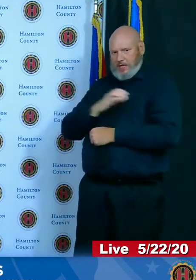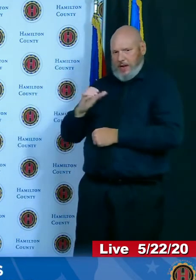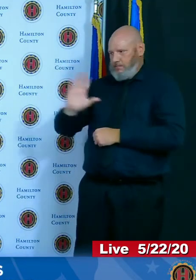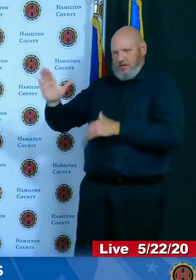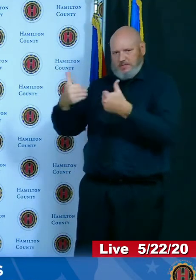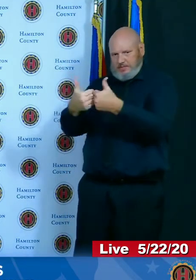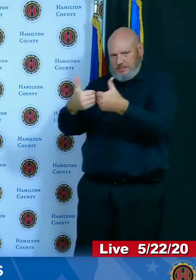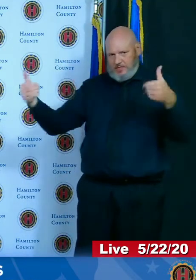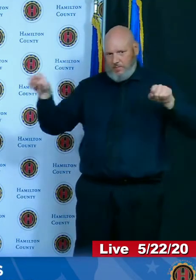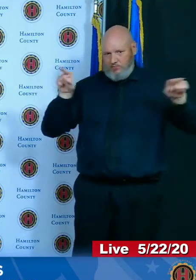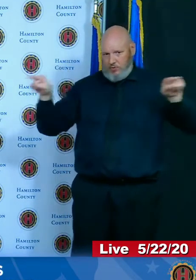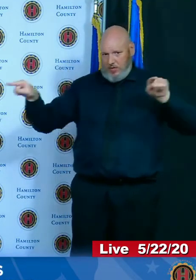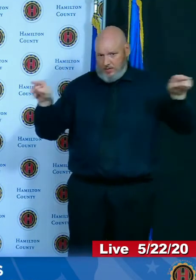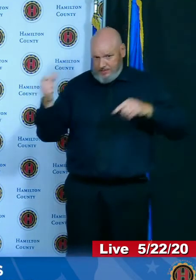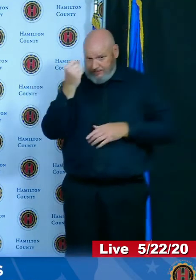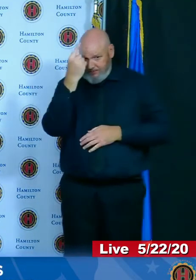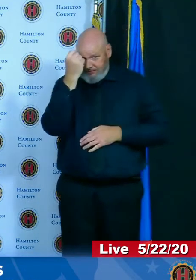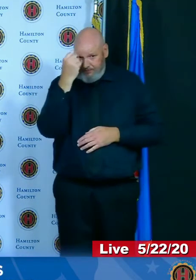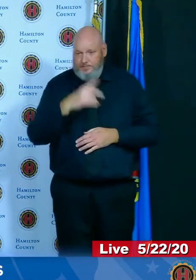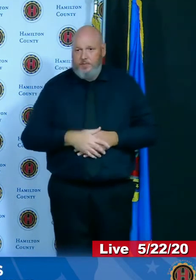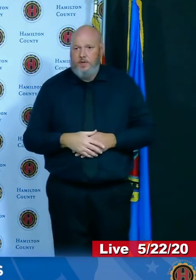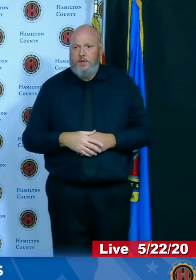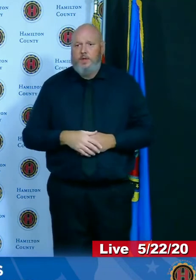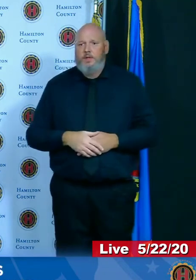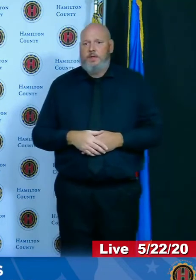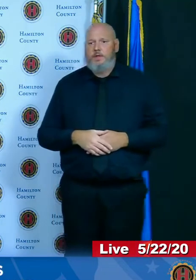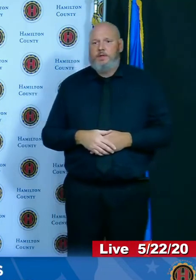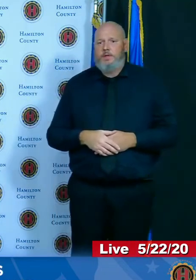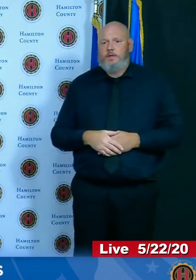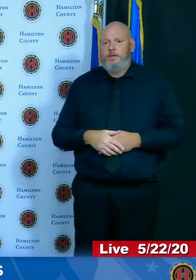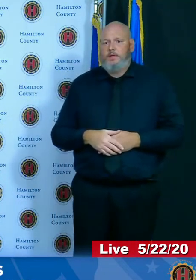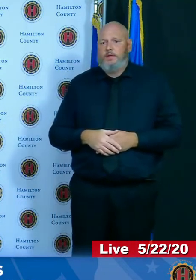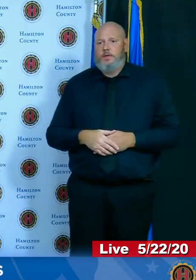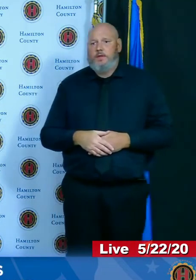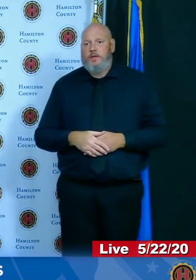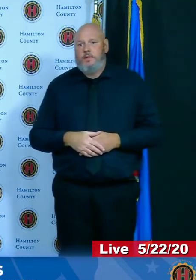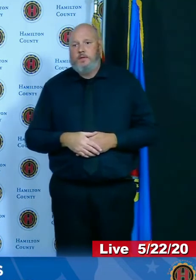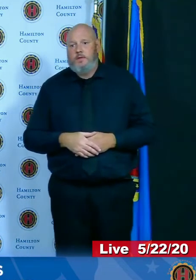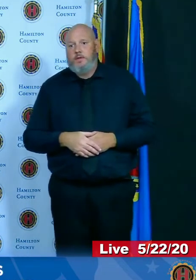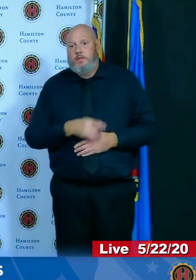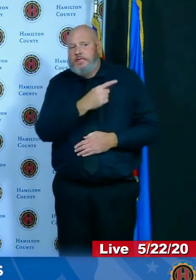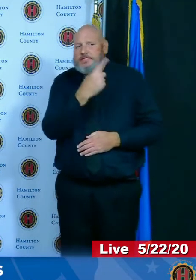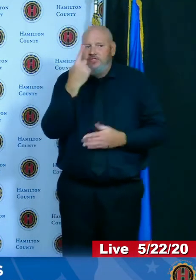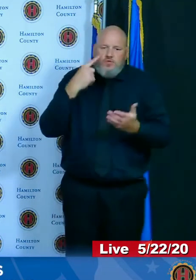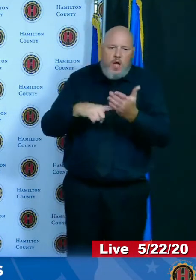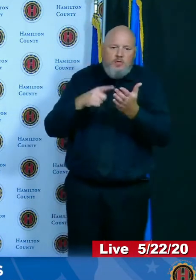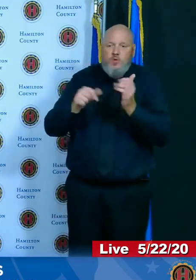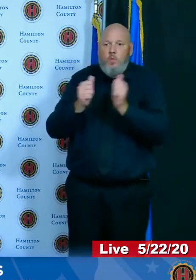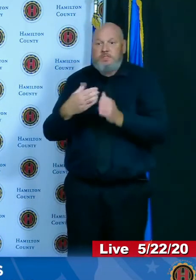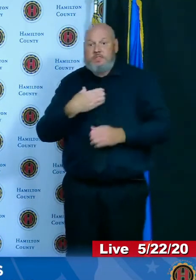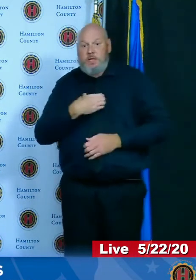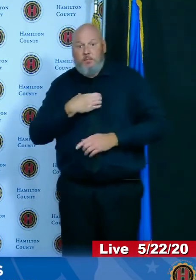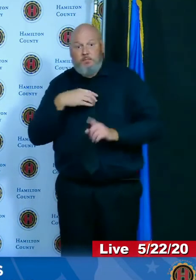enforcement on complaint driven basis and so we imagine trying to you know